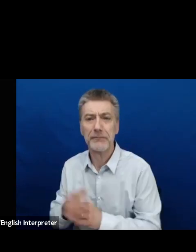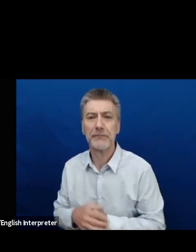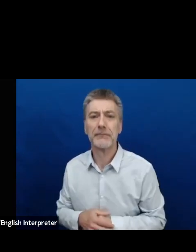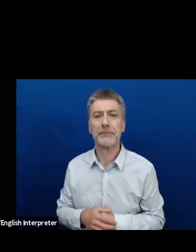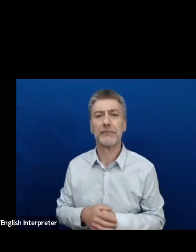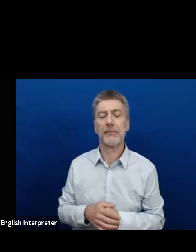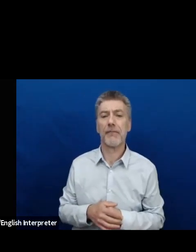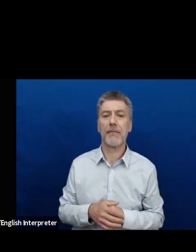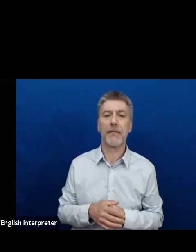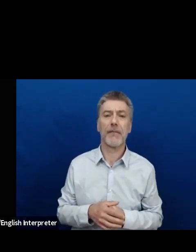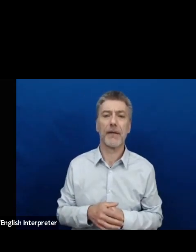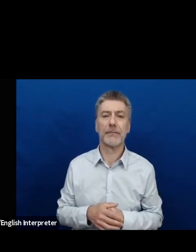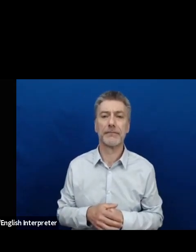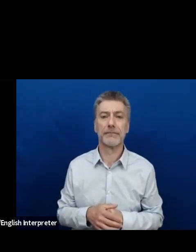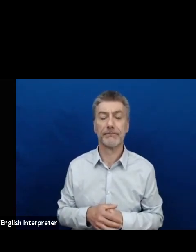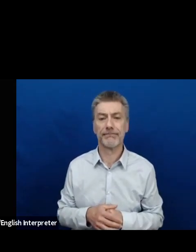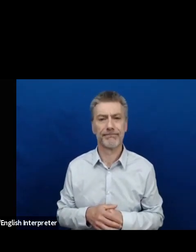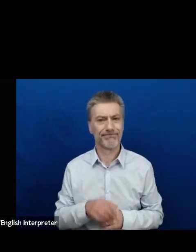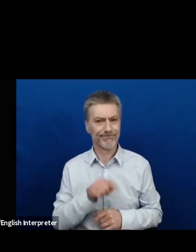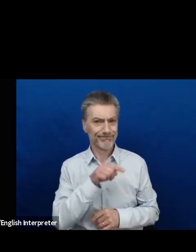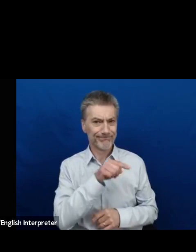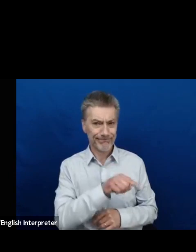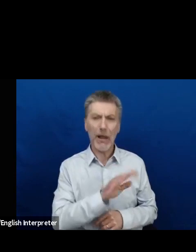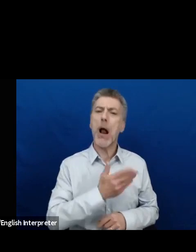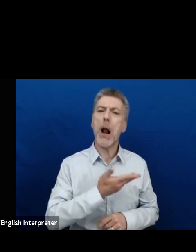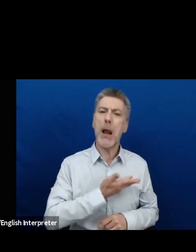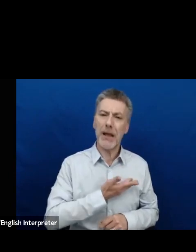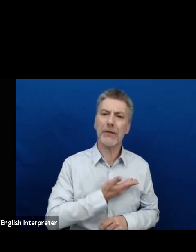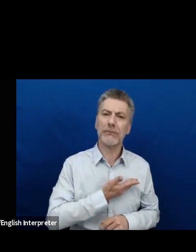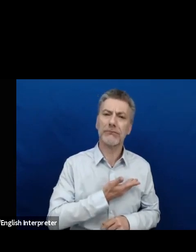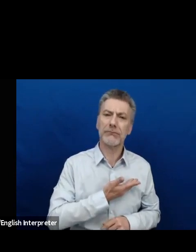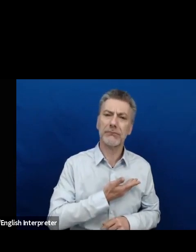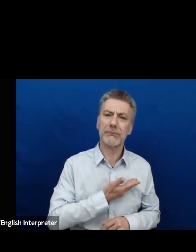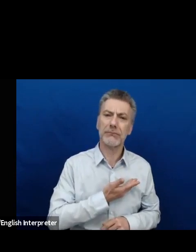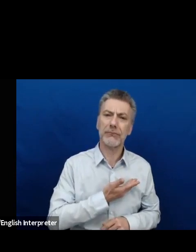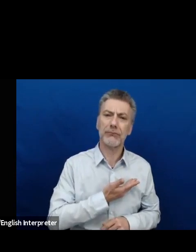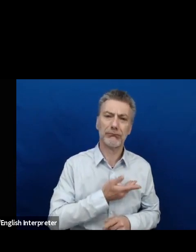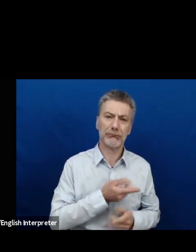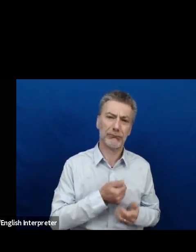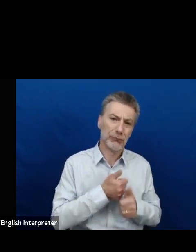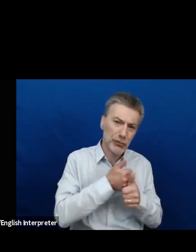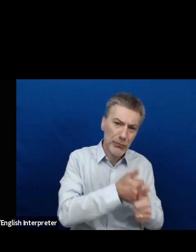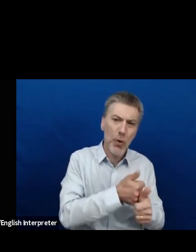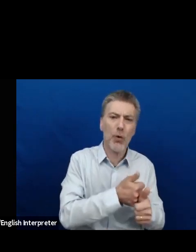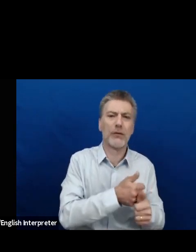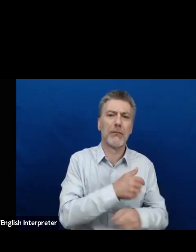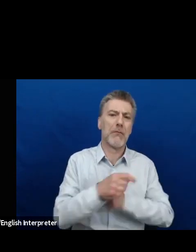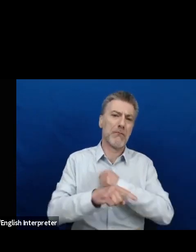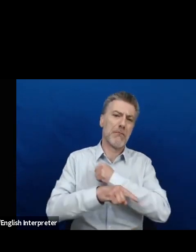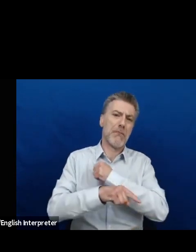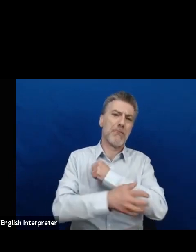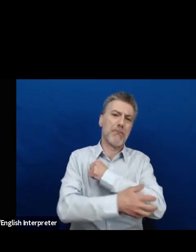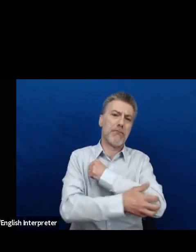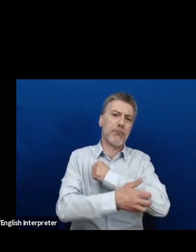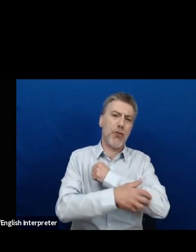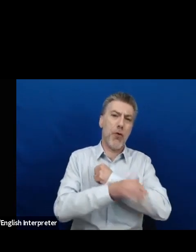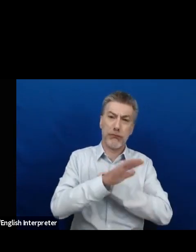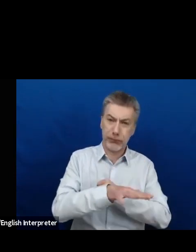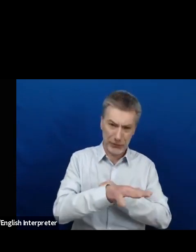from any distribution of wealth even in periods of catastrophic famine. The case for famine relief was made that if